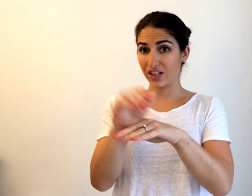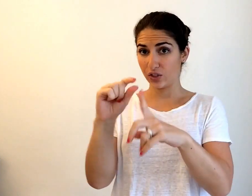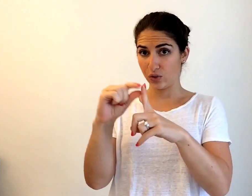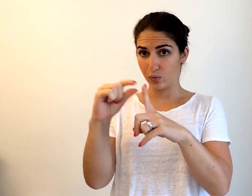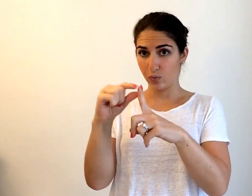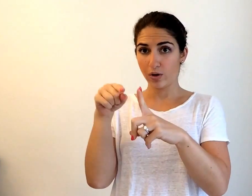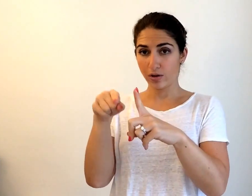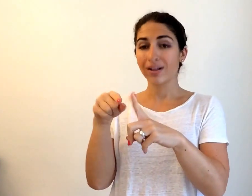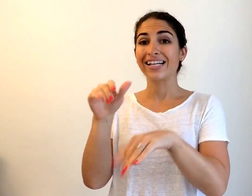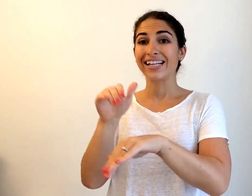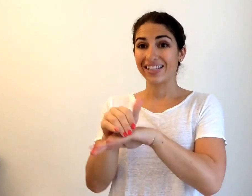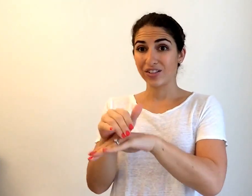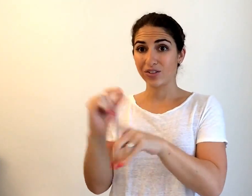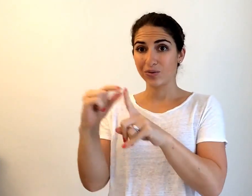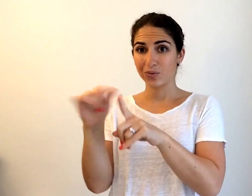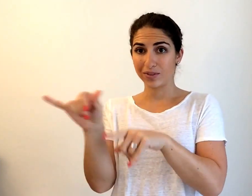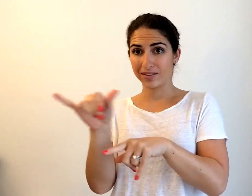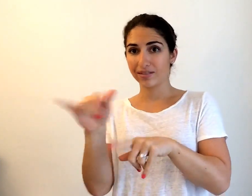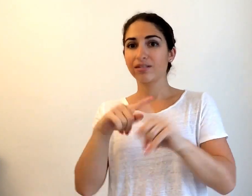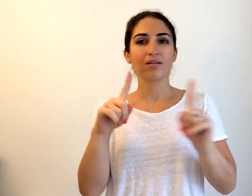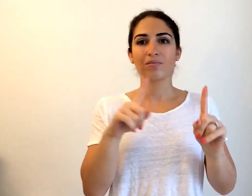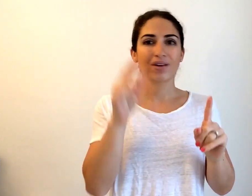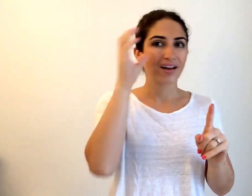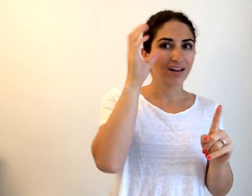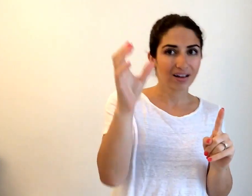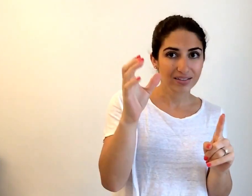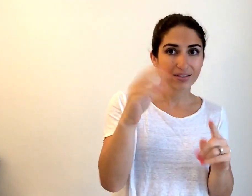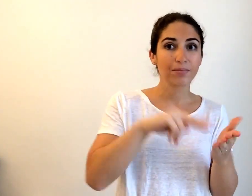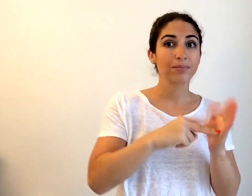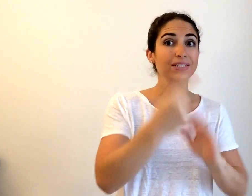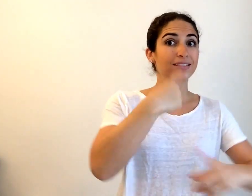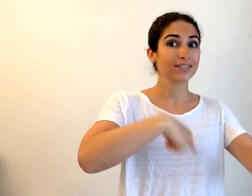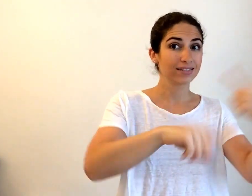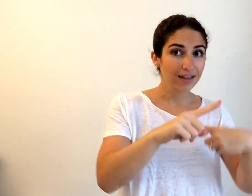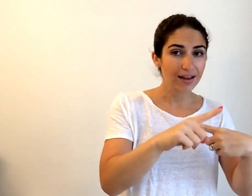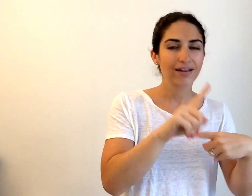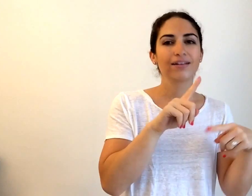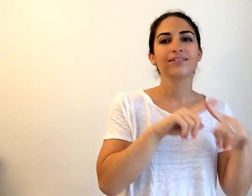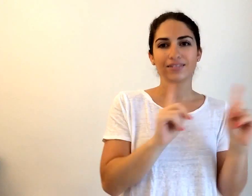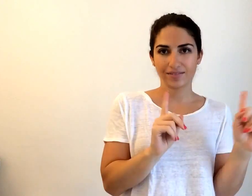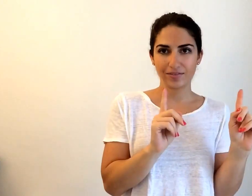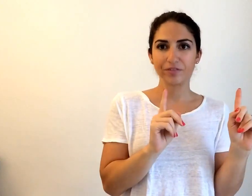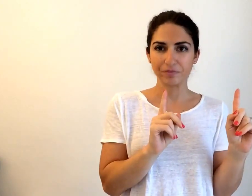different English words where the English word is the same but the concept and the meaning and the sign are